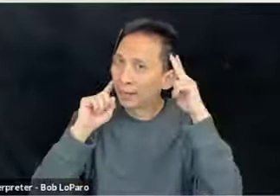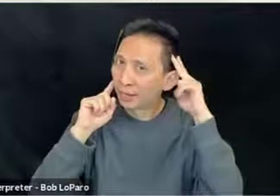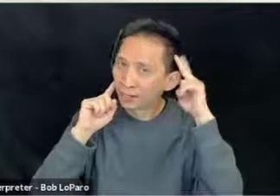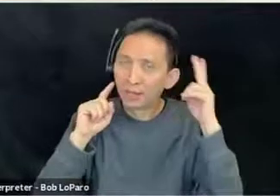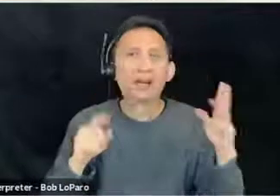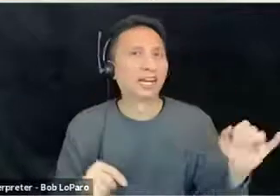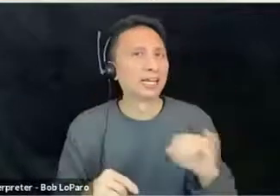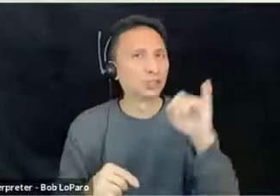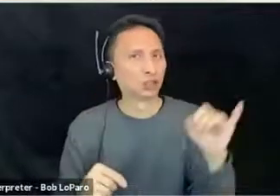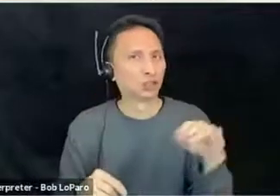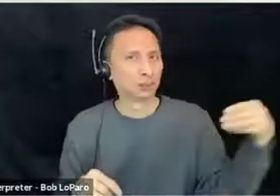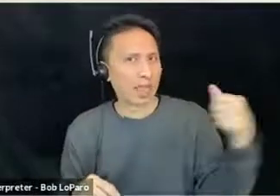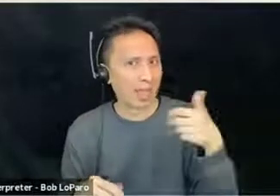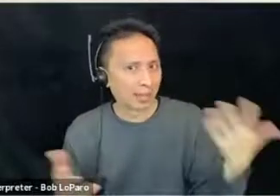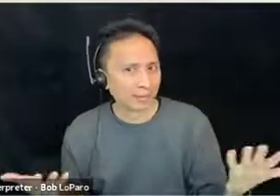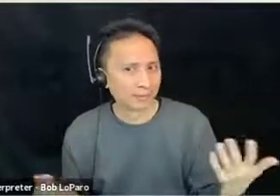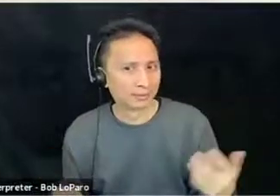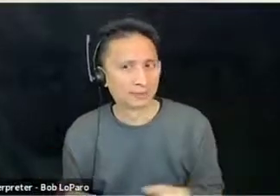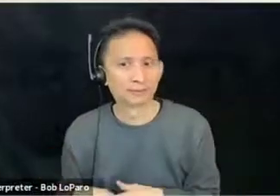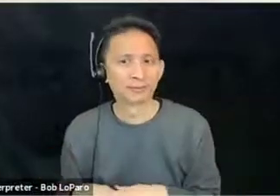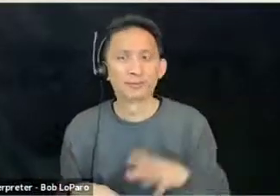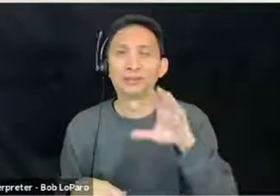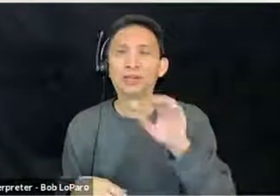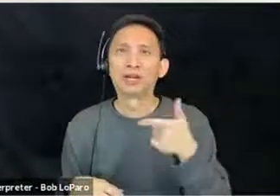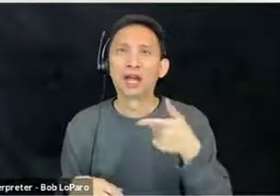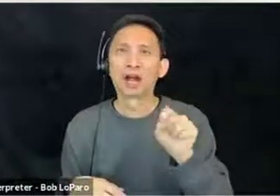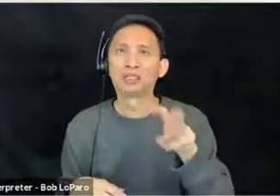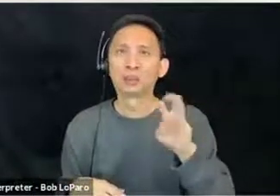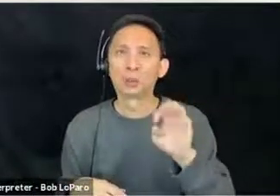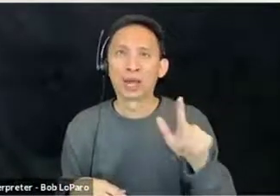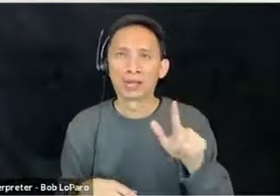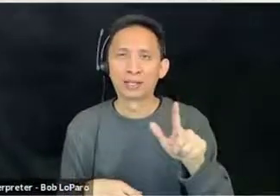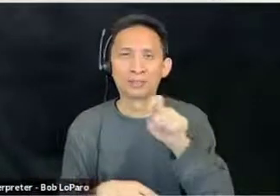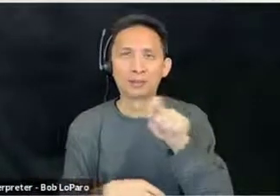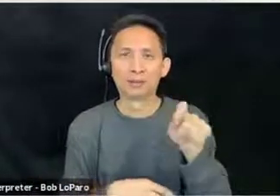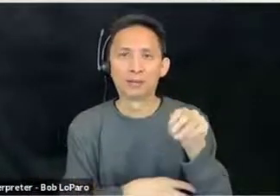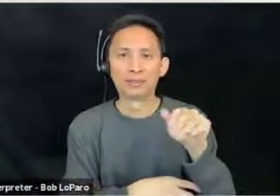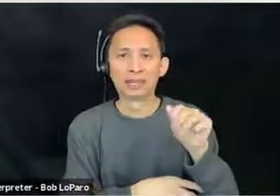The Cogswell-Macy Act for interveners, and being able to have the supports that we need